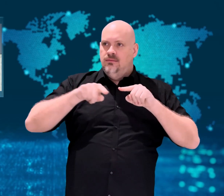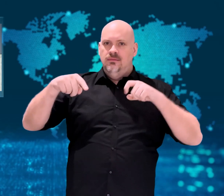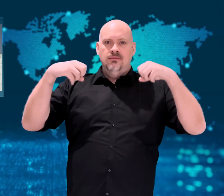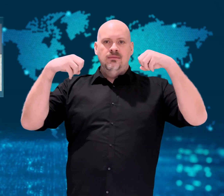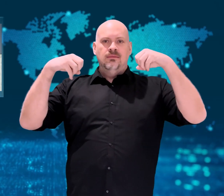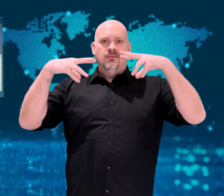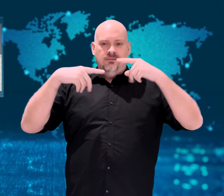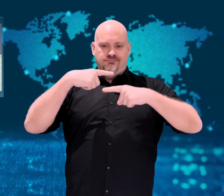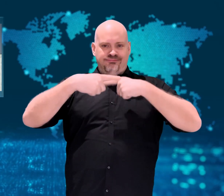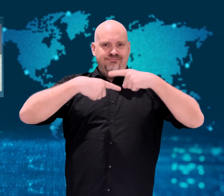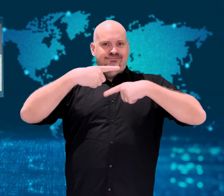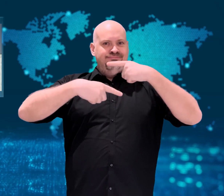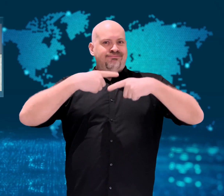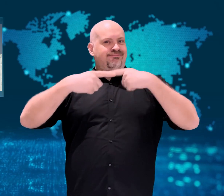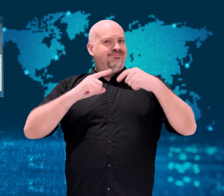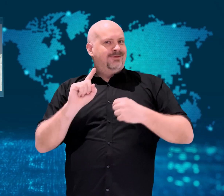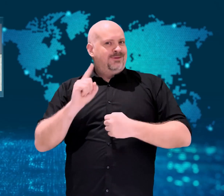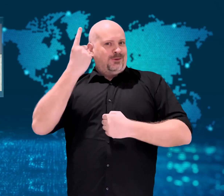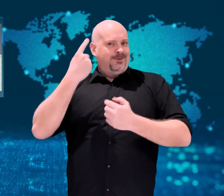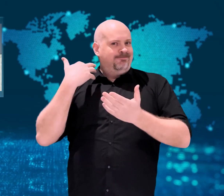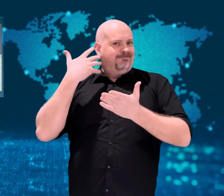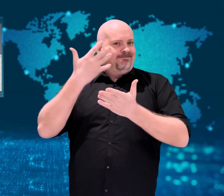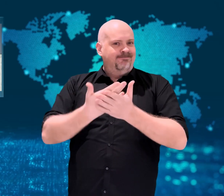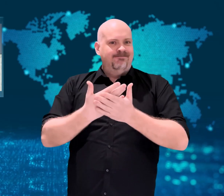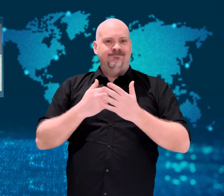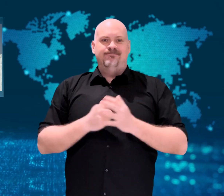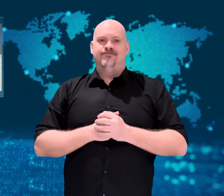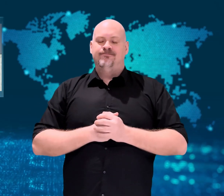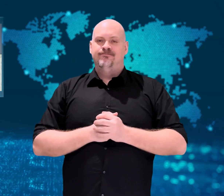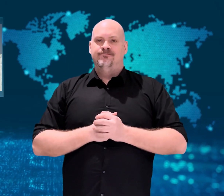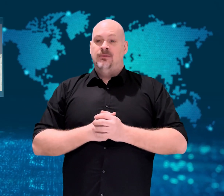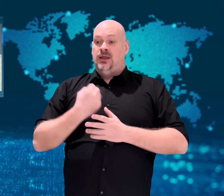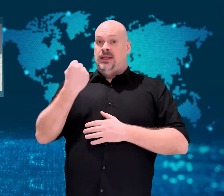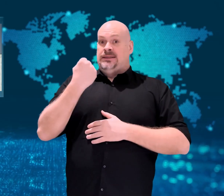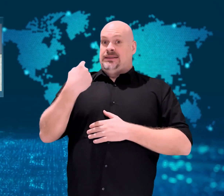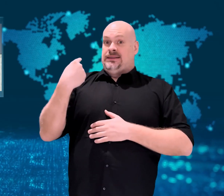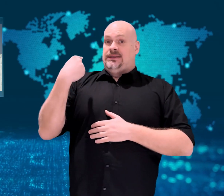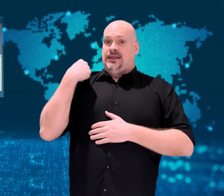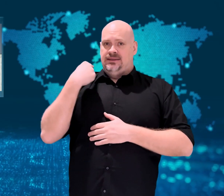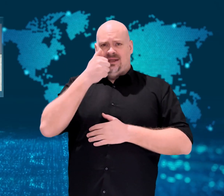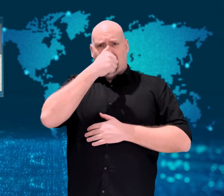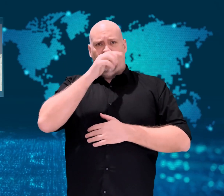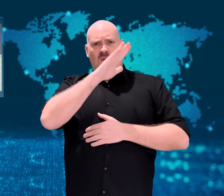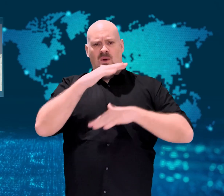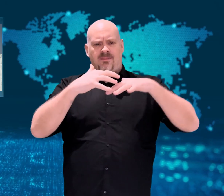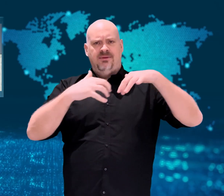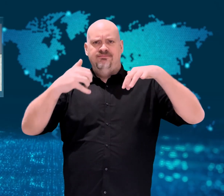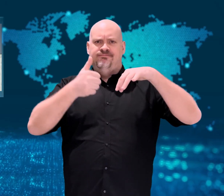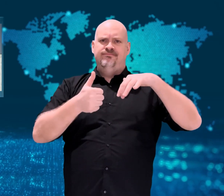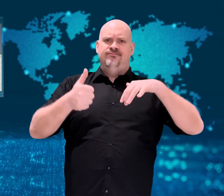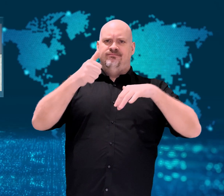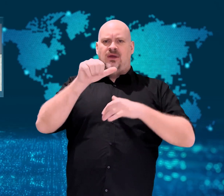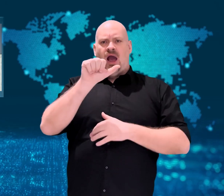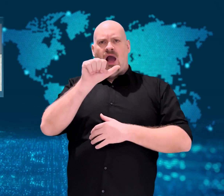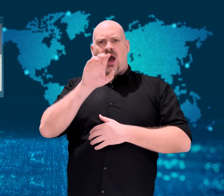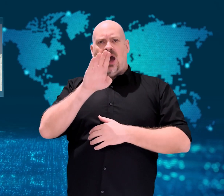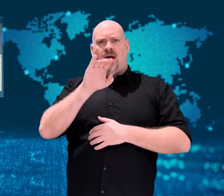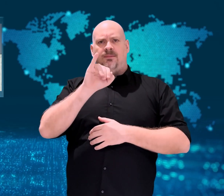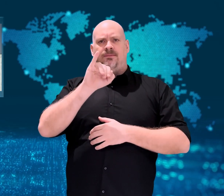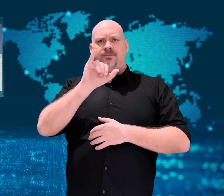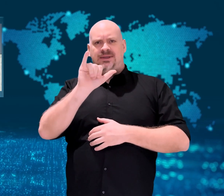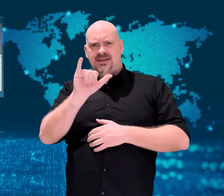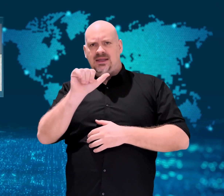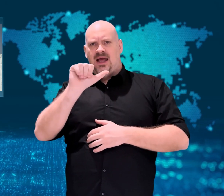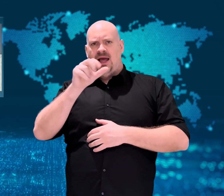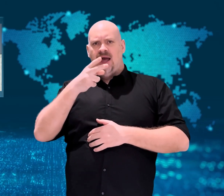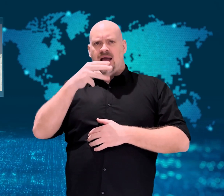On Sunday, Ethiopia’s Prime Minister, Abiy Ahmed,